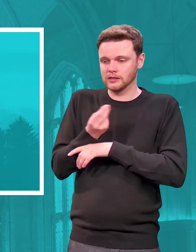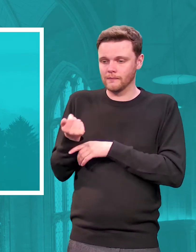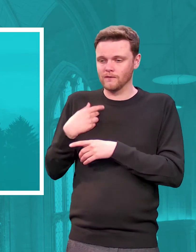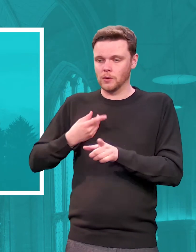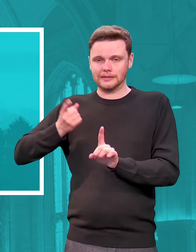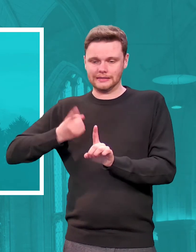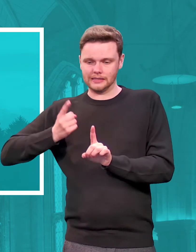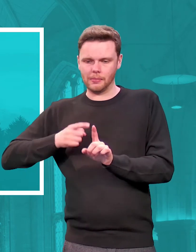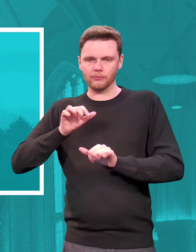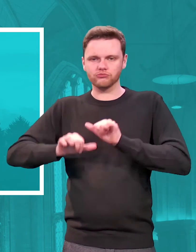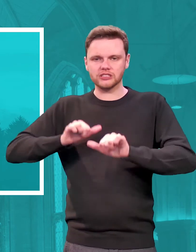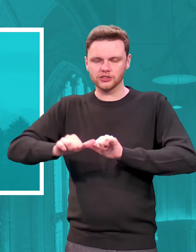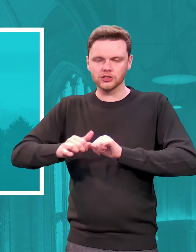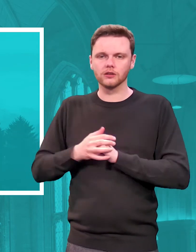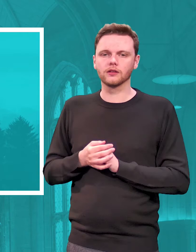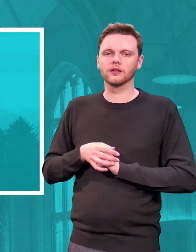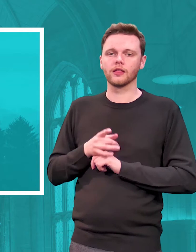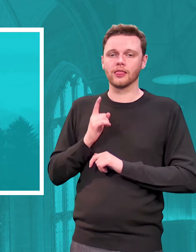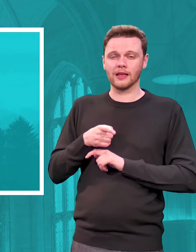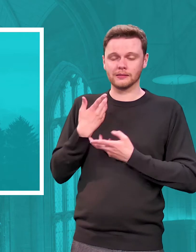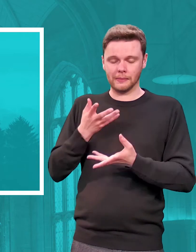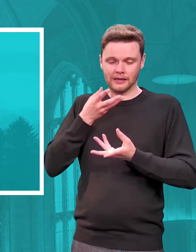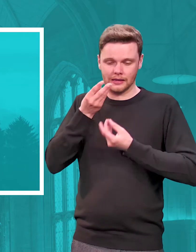has been explored and is described in section five.